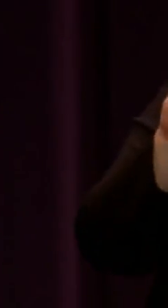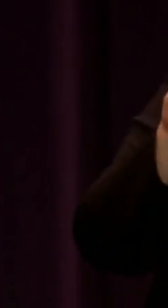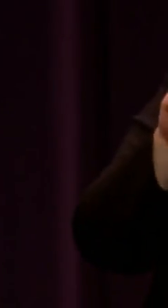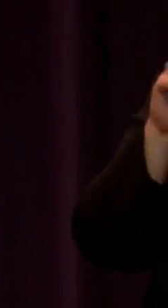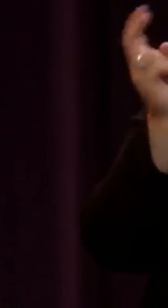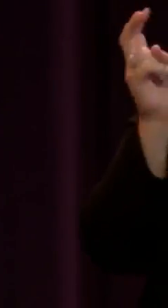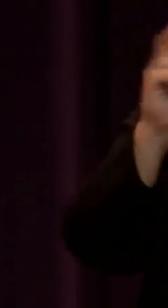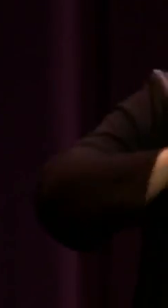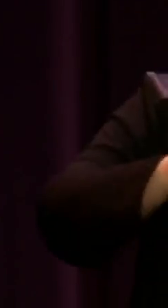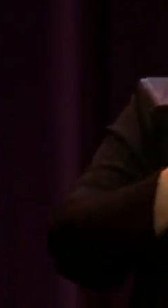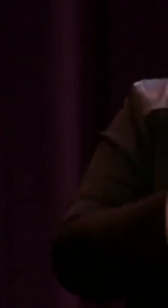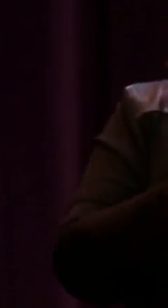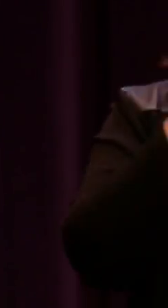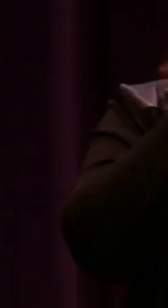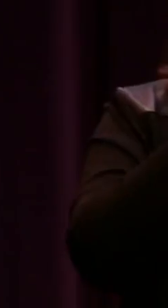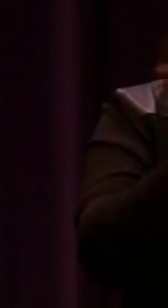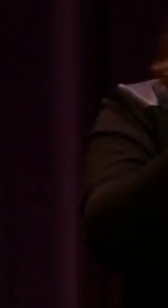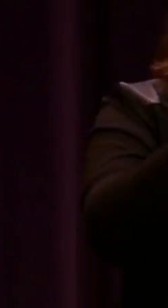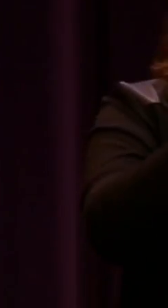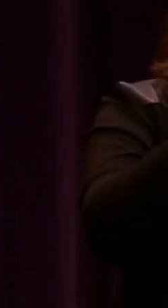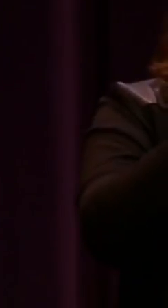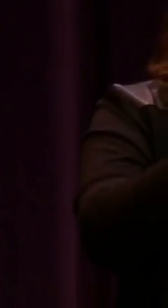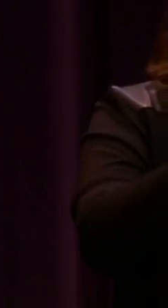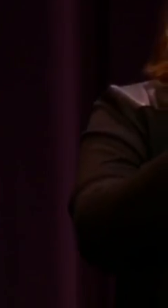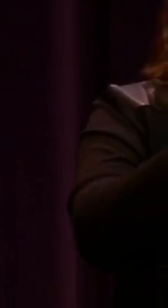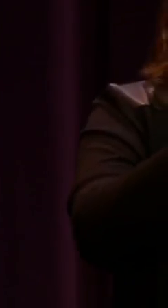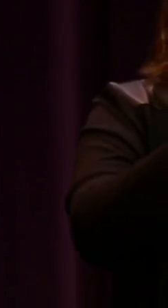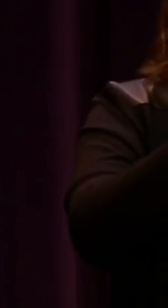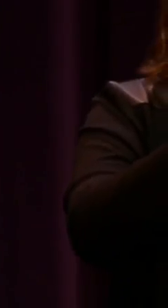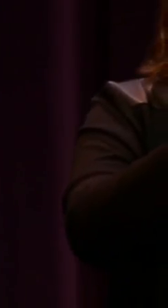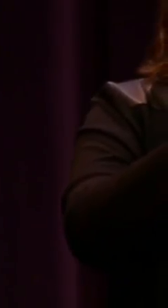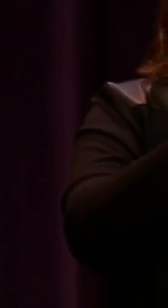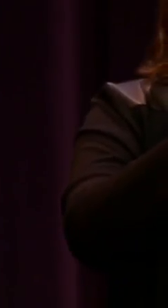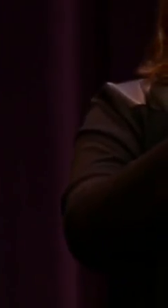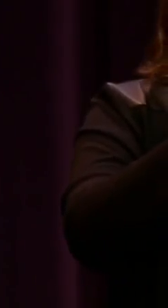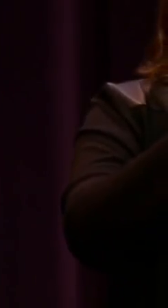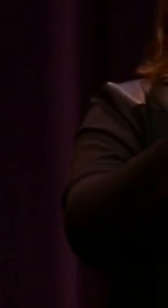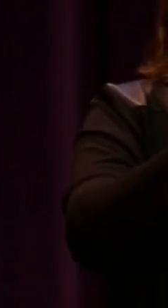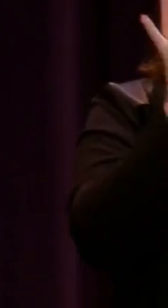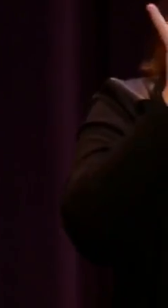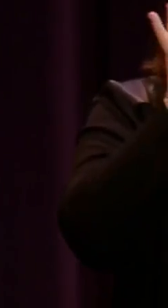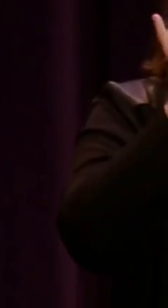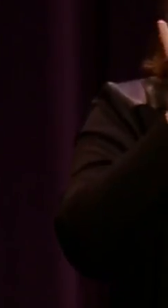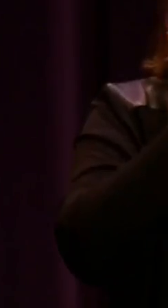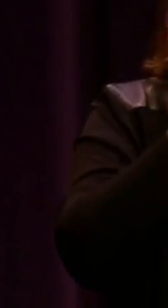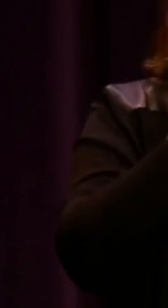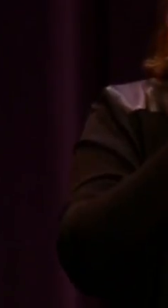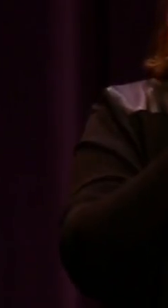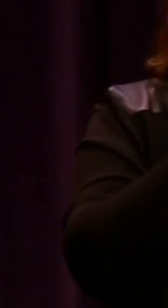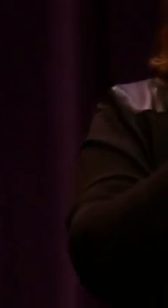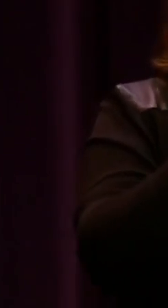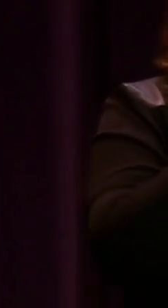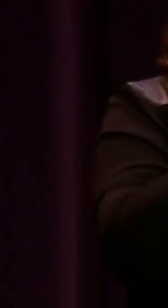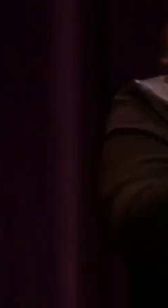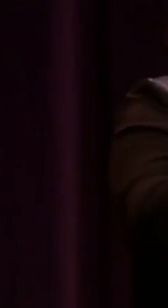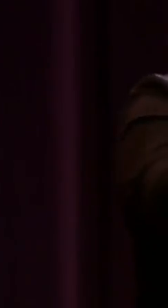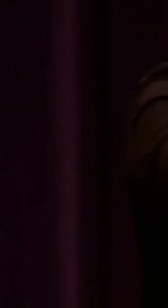YOU KNOW, MIKE MANSFIELD THE FORMER MAJORITY LEADER SAID THANK GOD FOR MY ENEMIES. SAVE ME FROM MY FRIENDS.